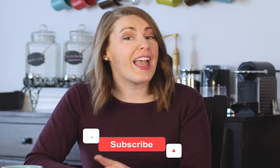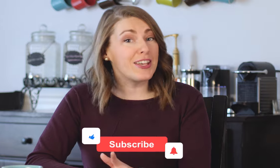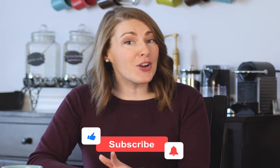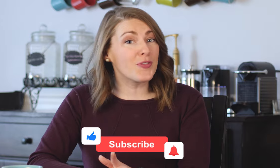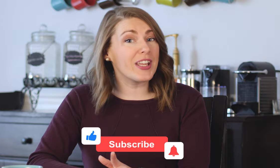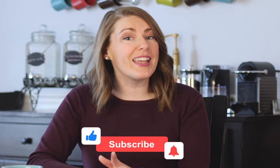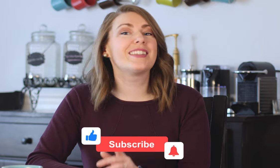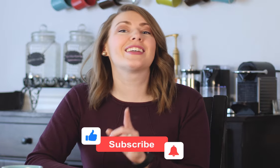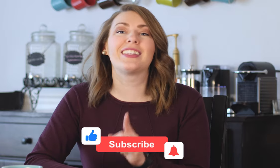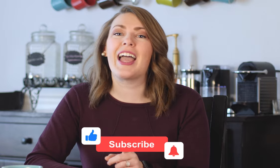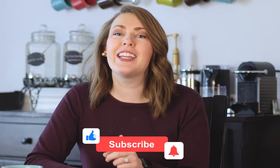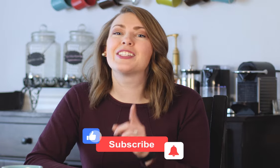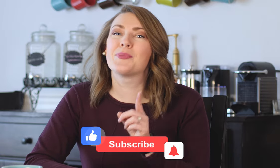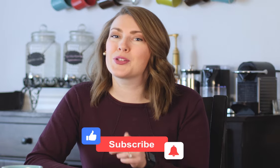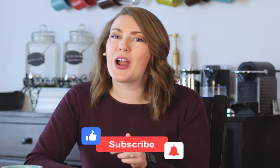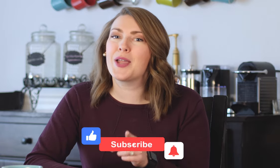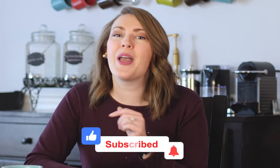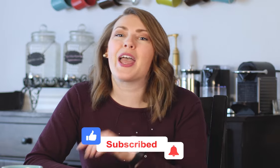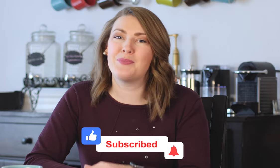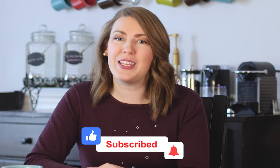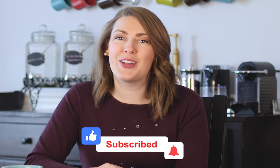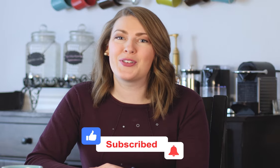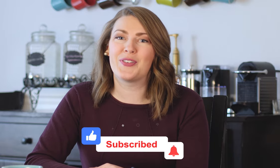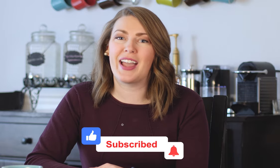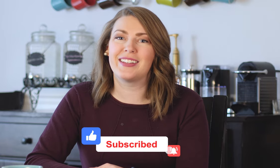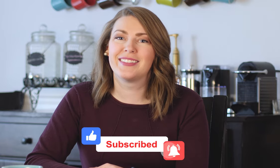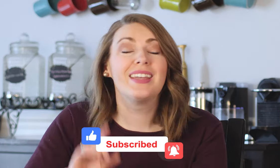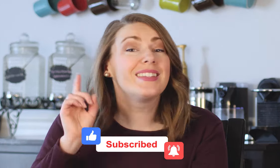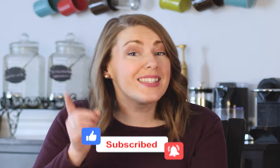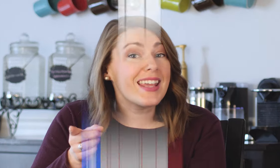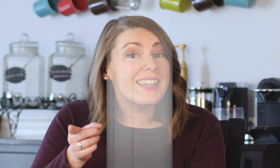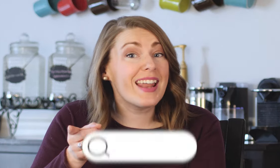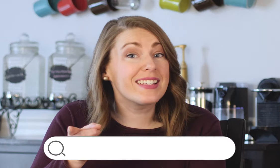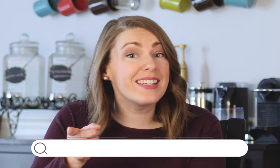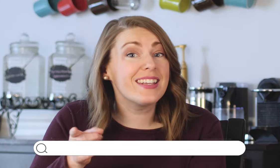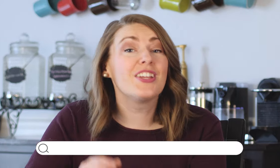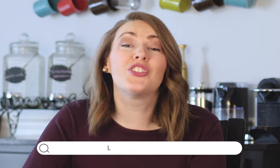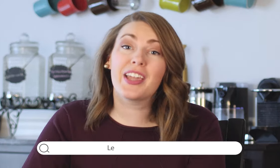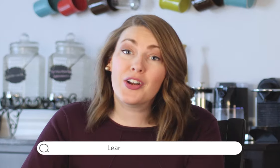and don't forget to like subscribe and be notified to stay connected check out our